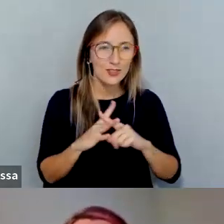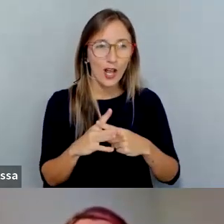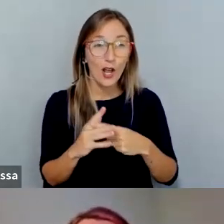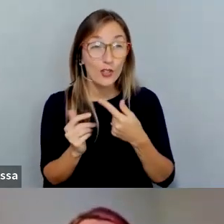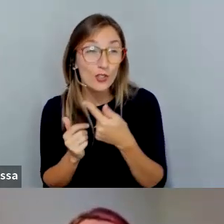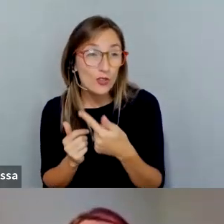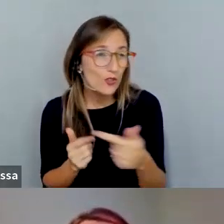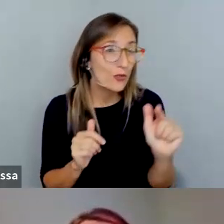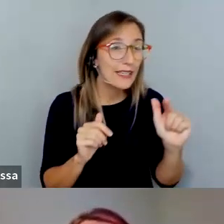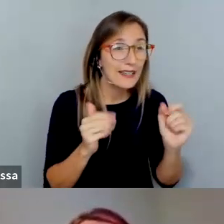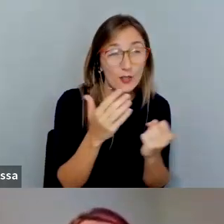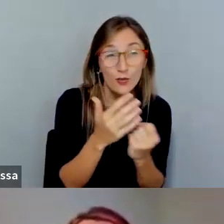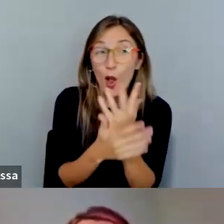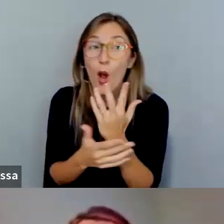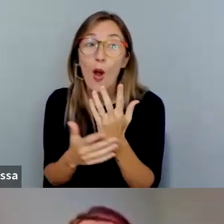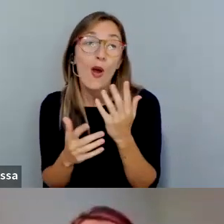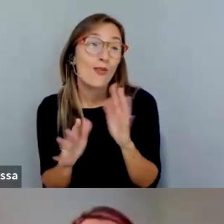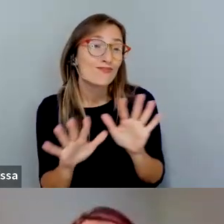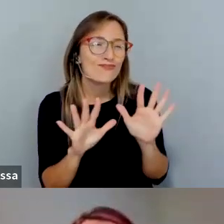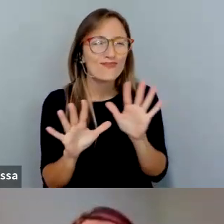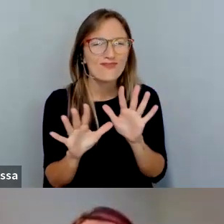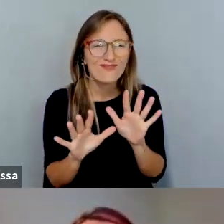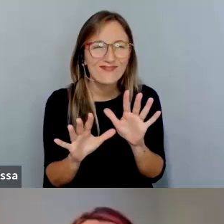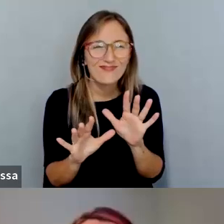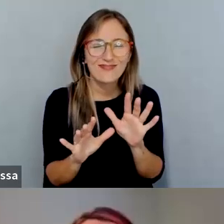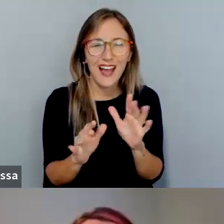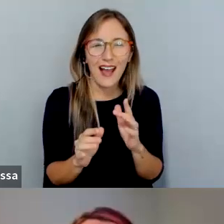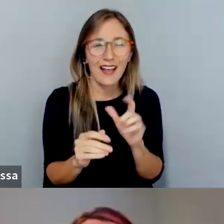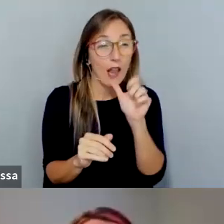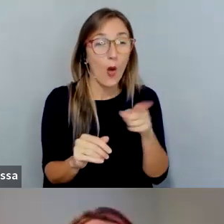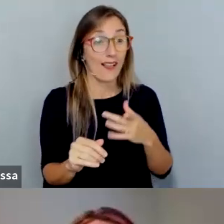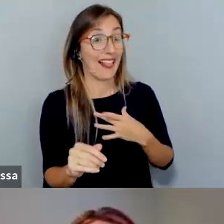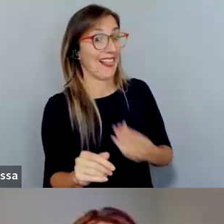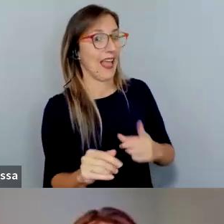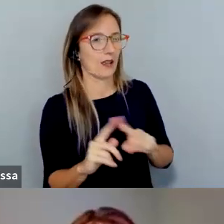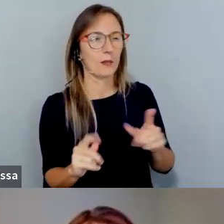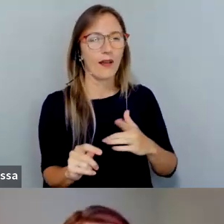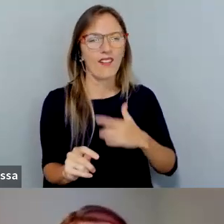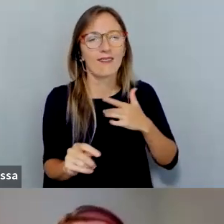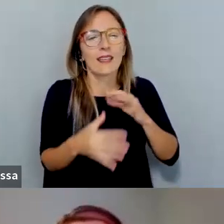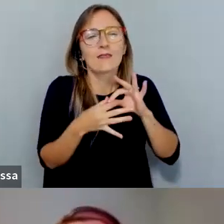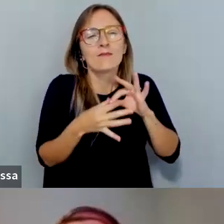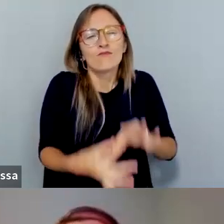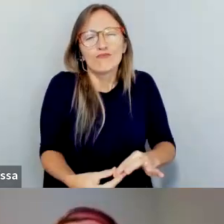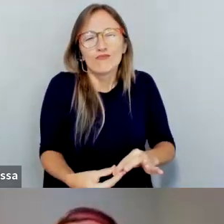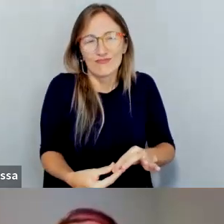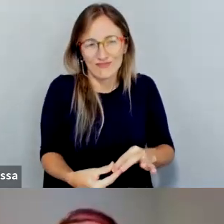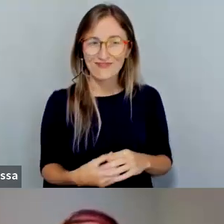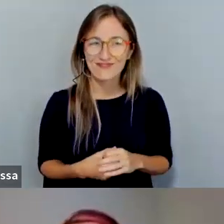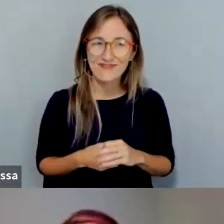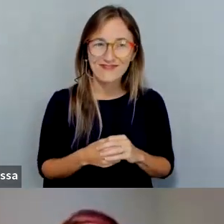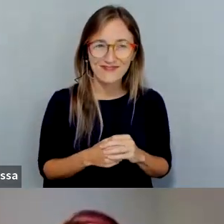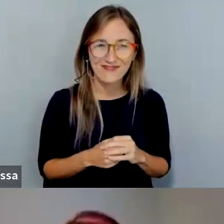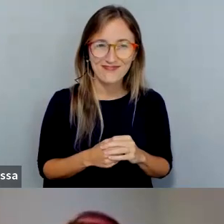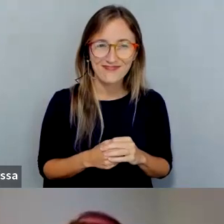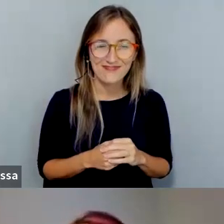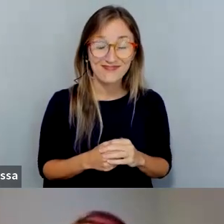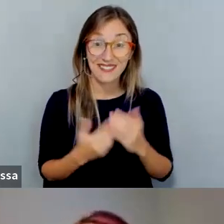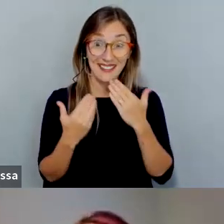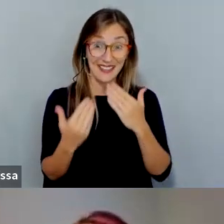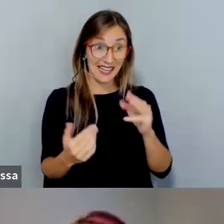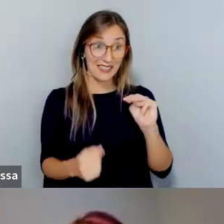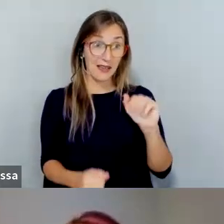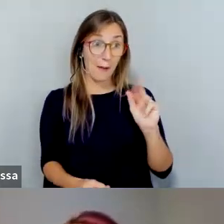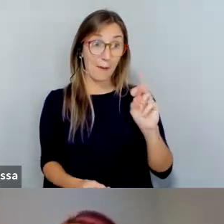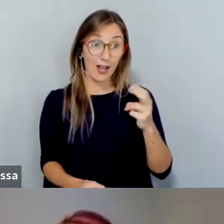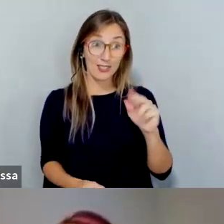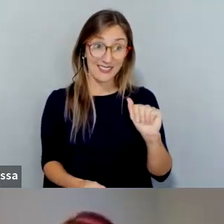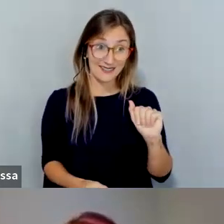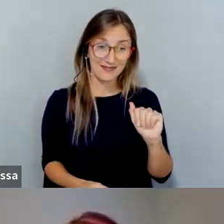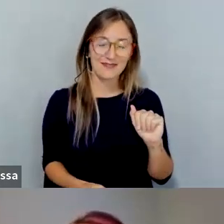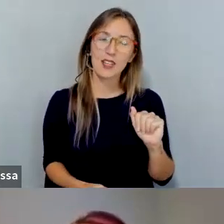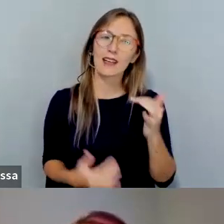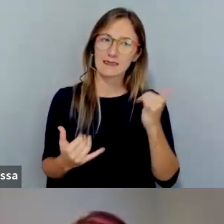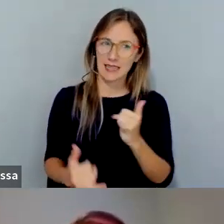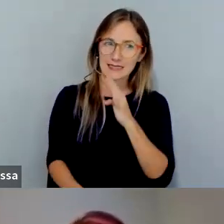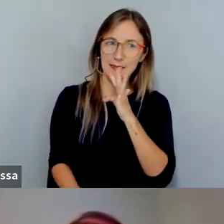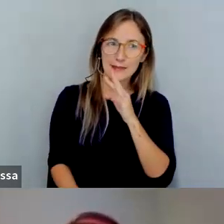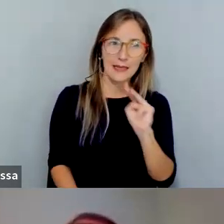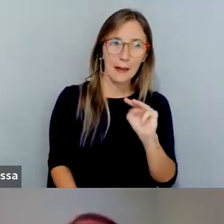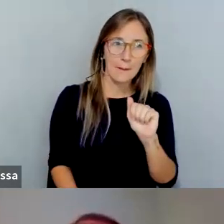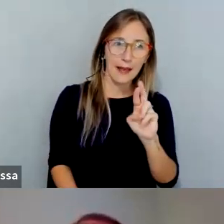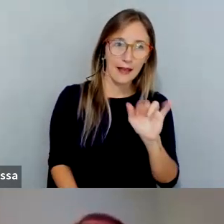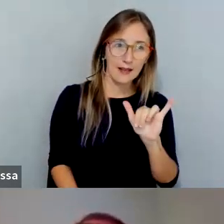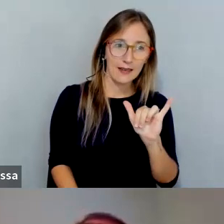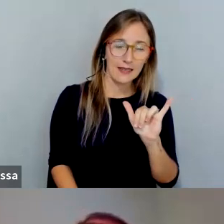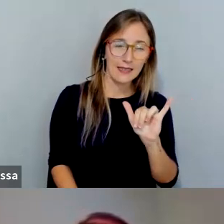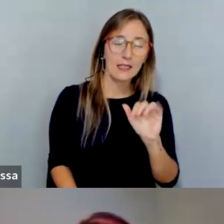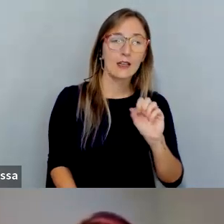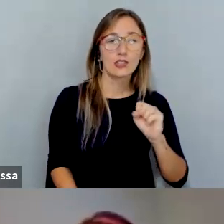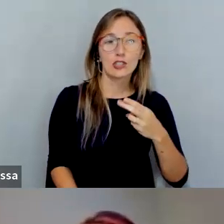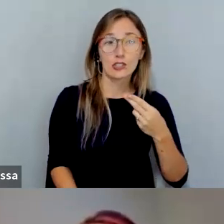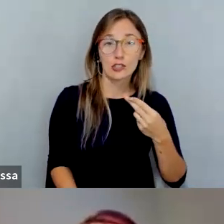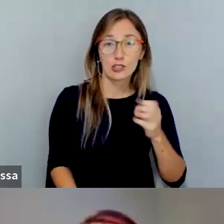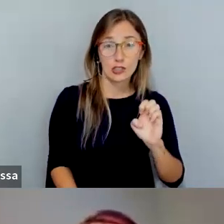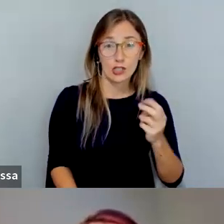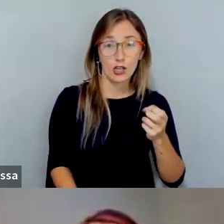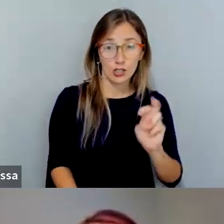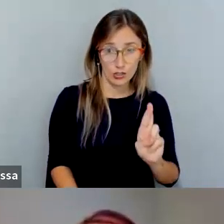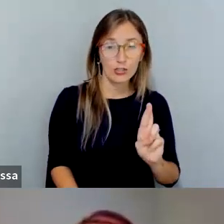wakes up and everything starts to get green again and the places where I